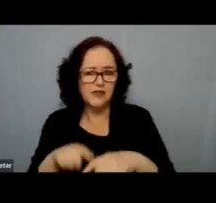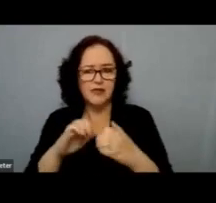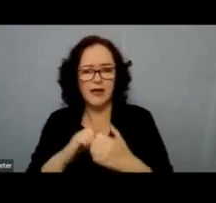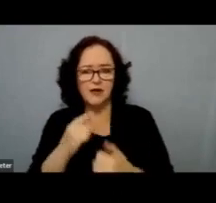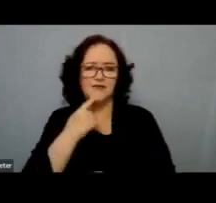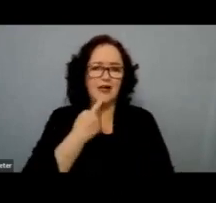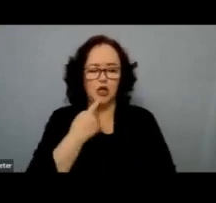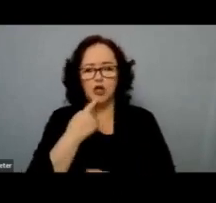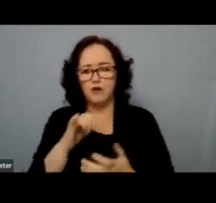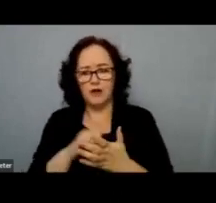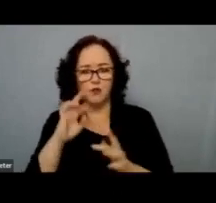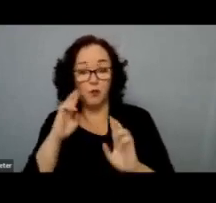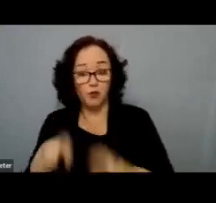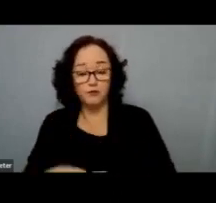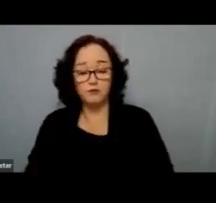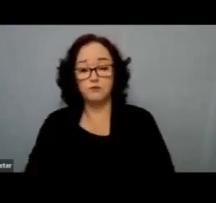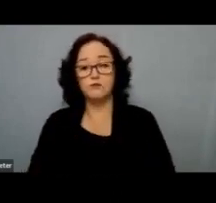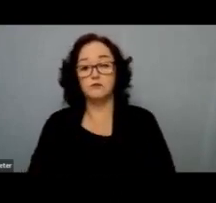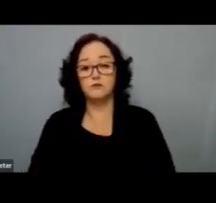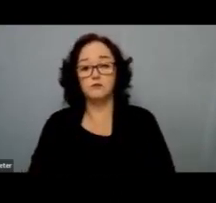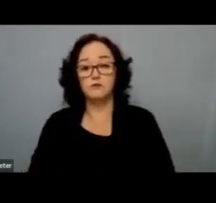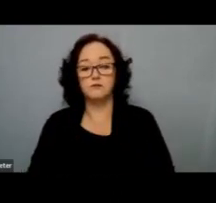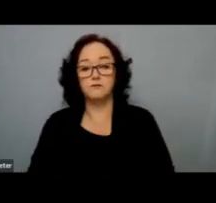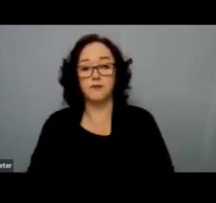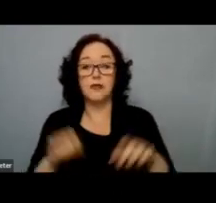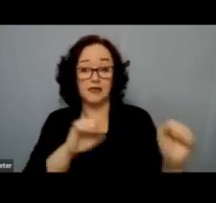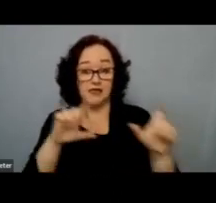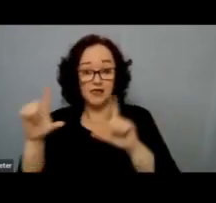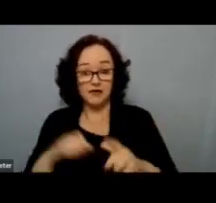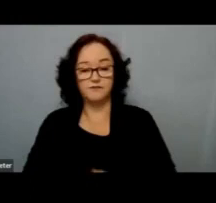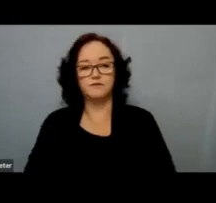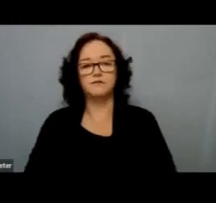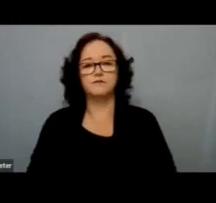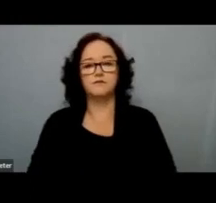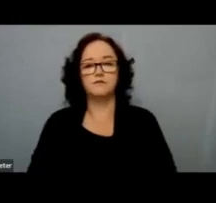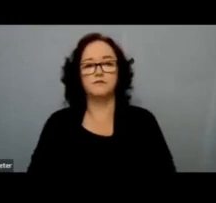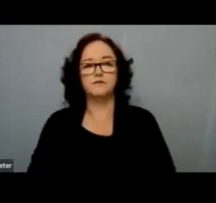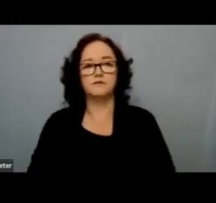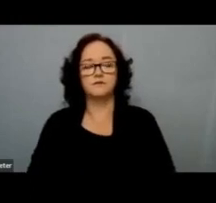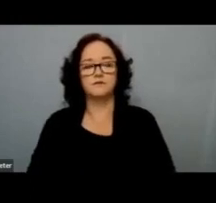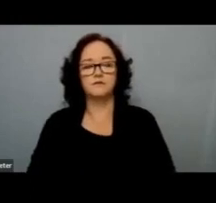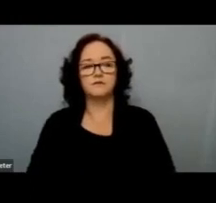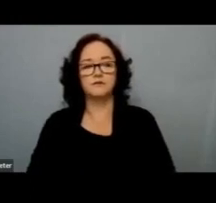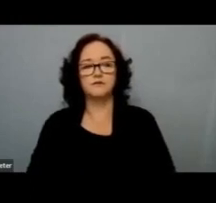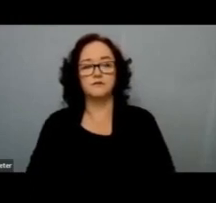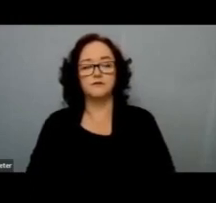report. Next slide. So there